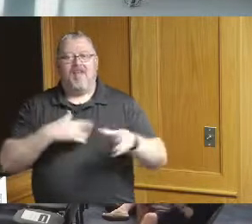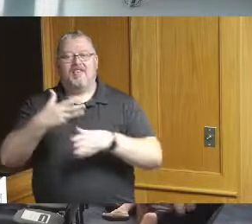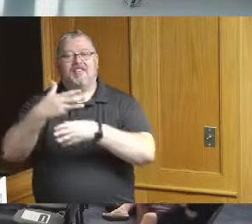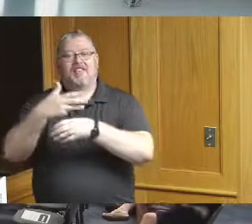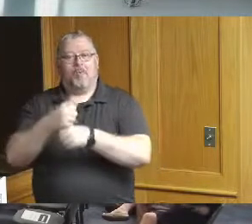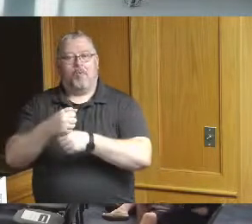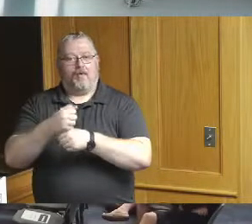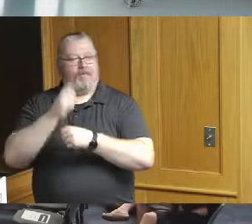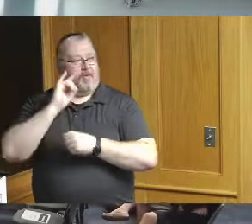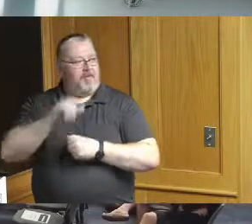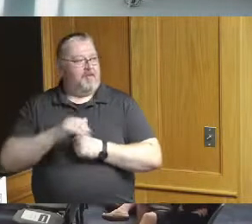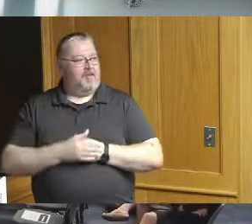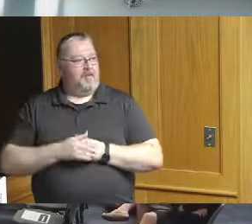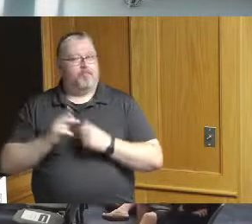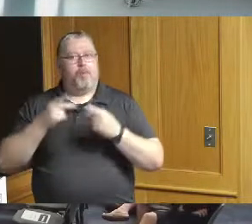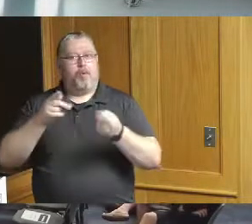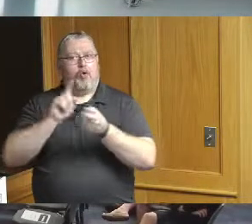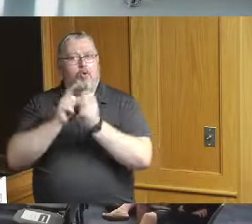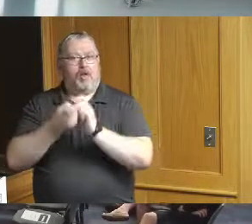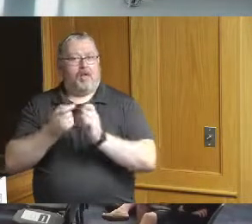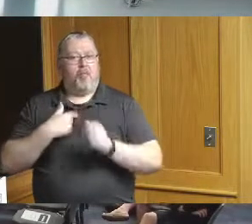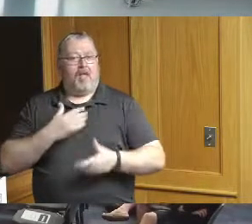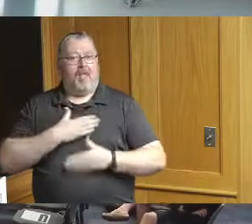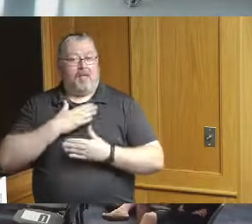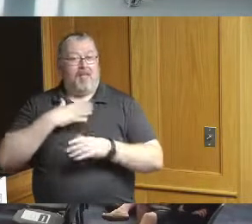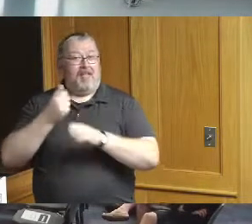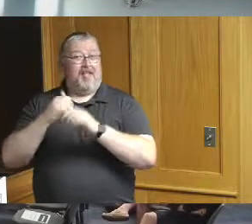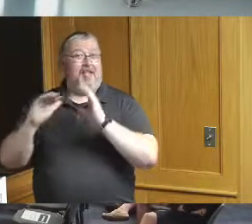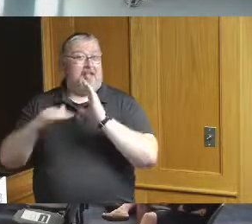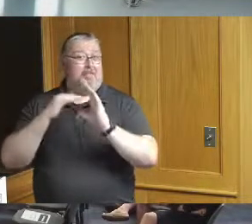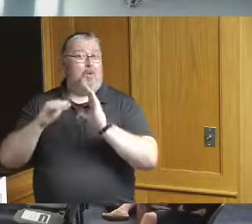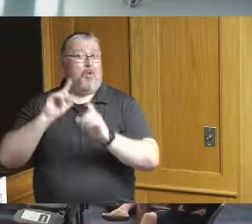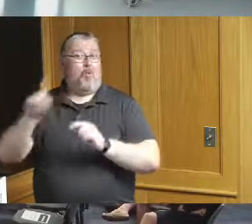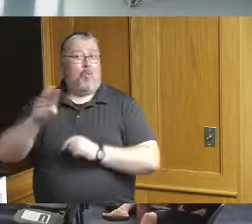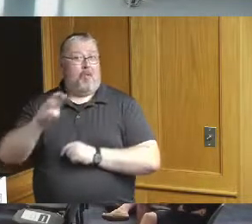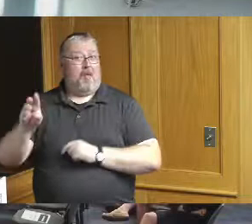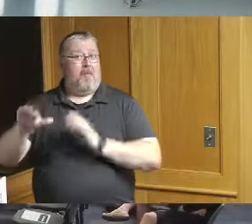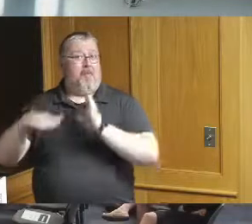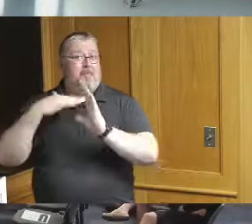changes yeah um we're happy to receive emails you can go to our website our emails on our website